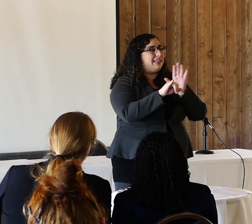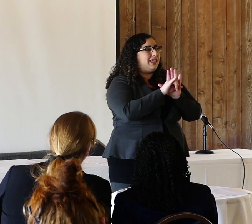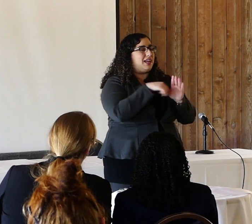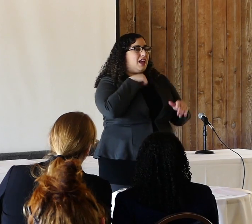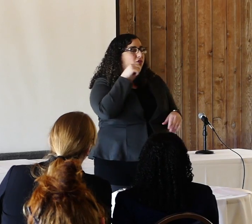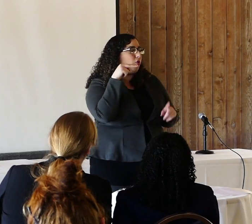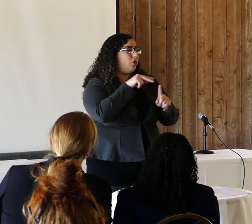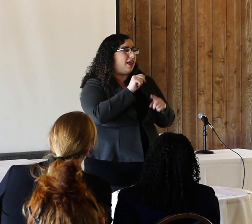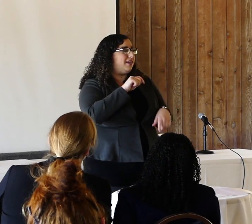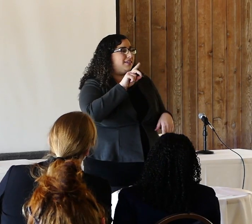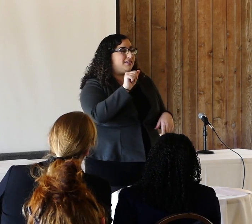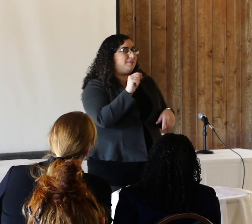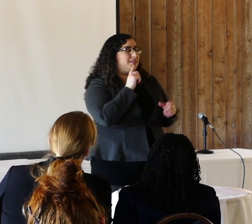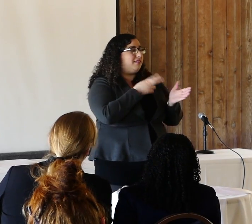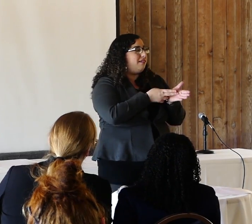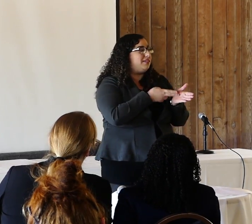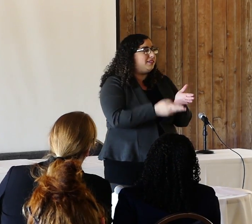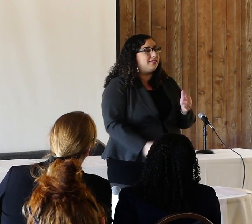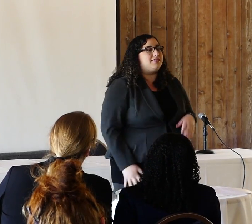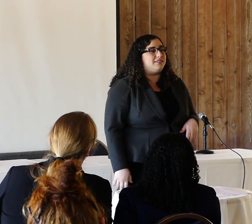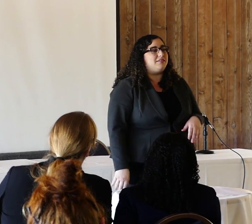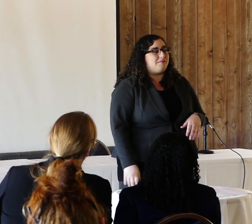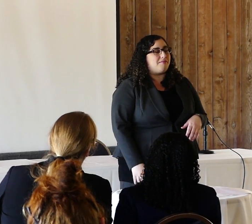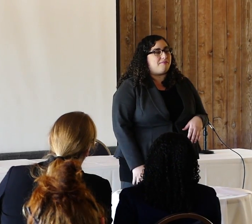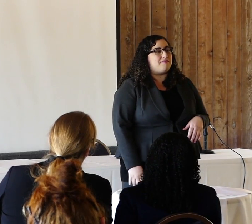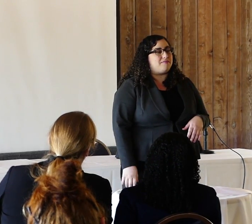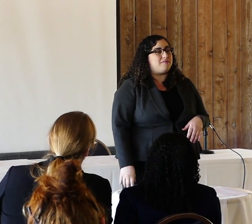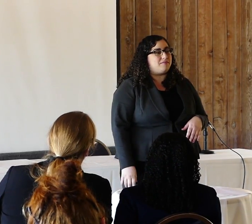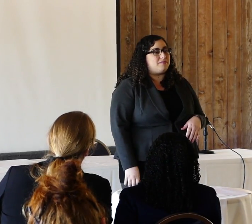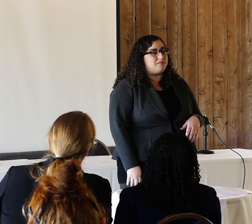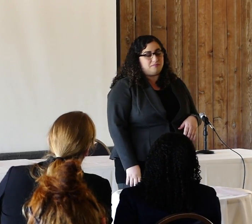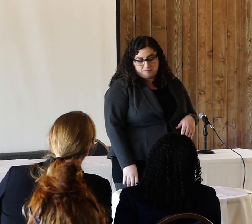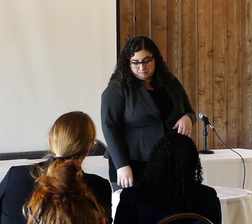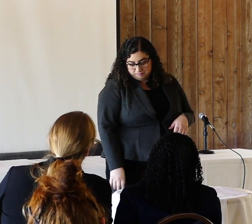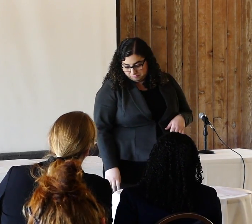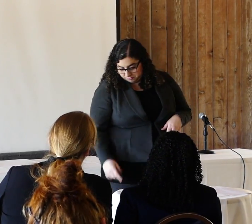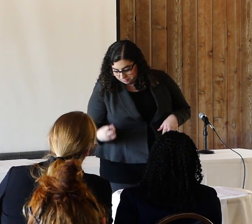Ranem who works at such and such place because I believe that deafness